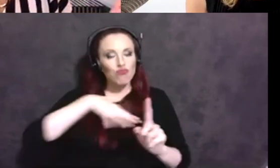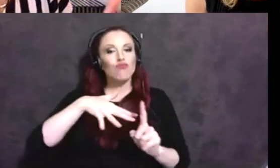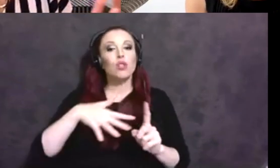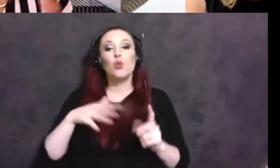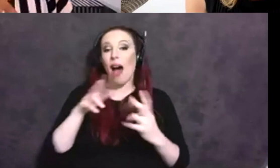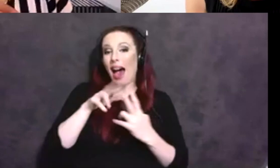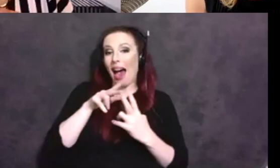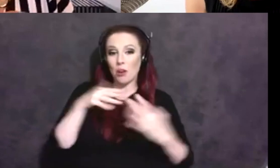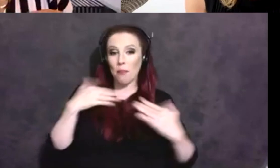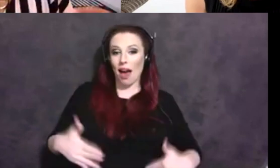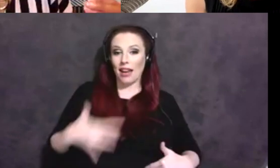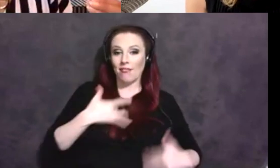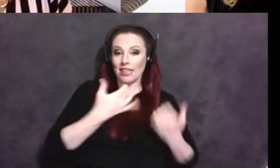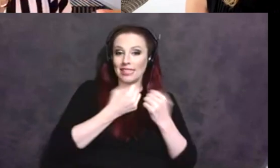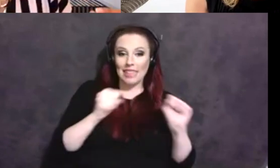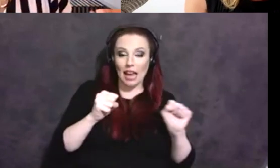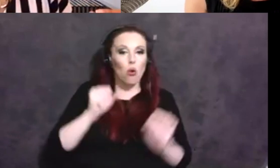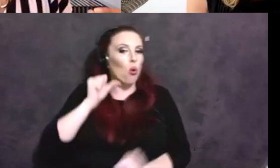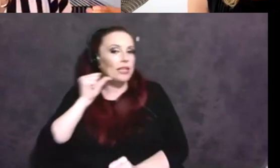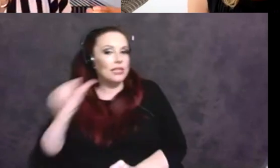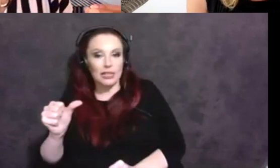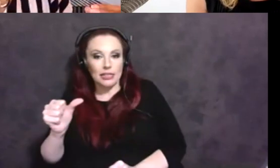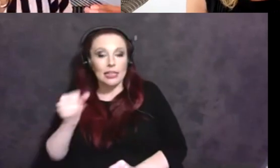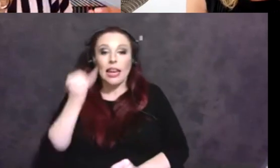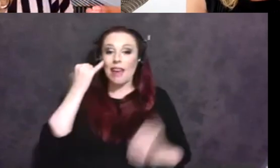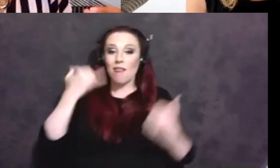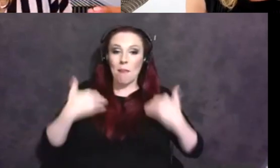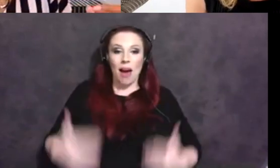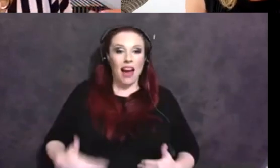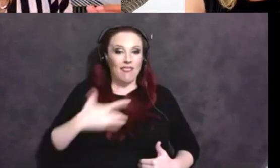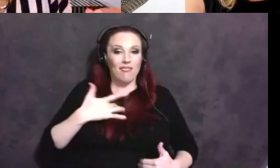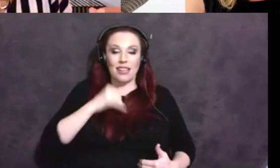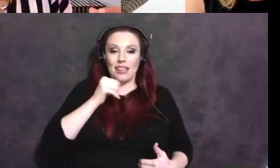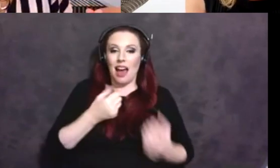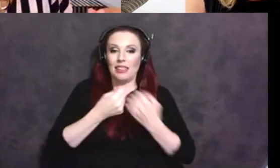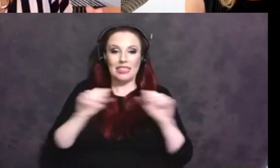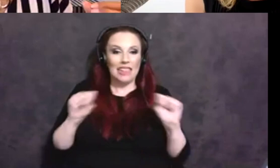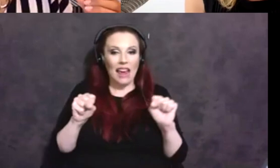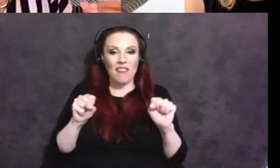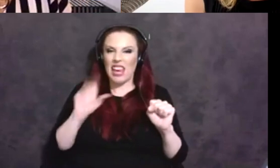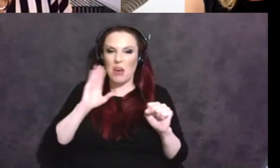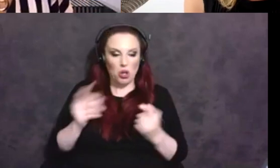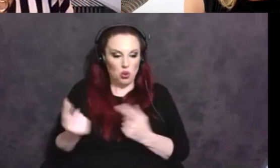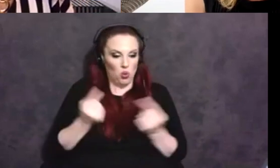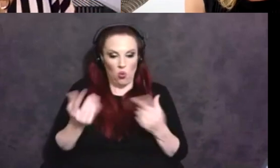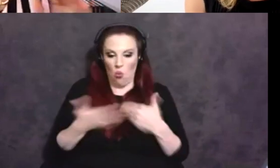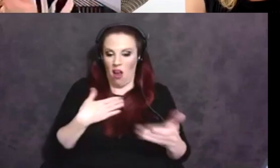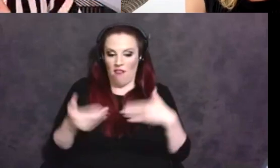from harmful stimuli in the environment. The body either feels safe or it doesn't. When